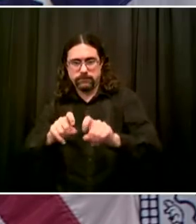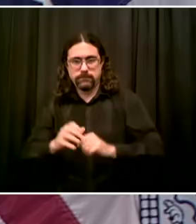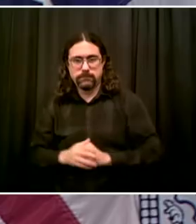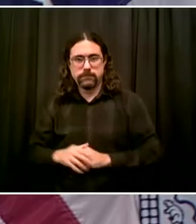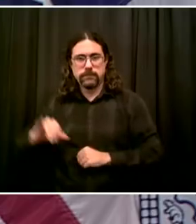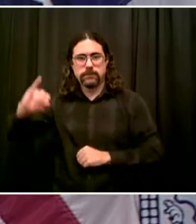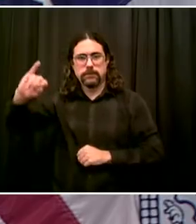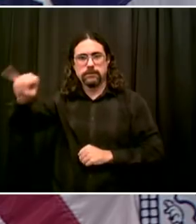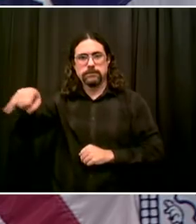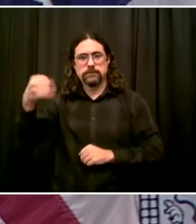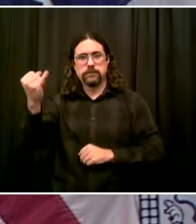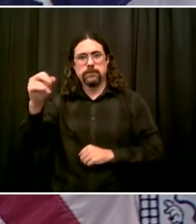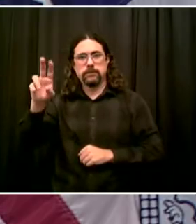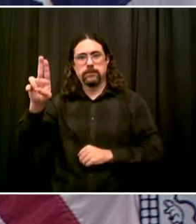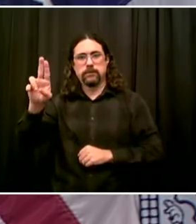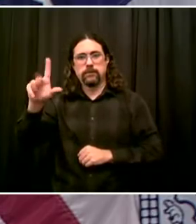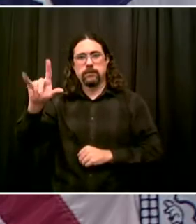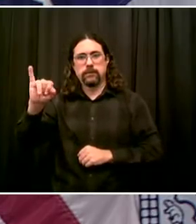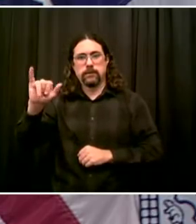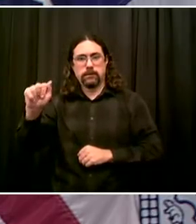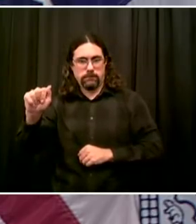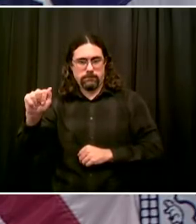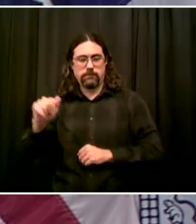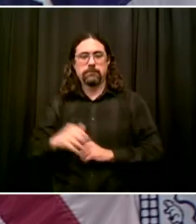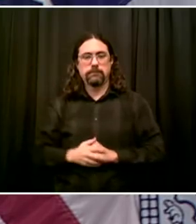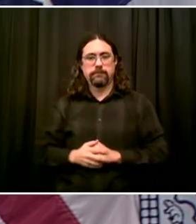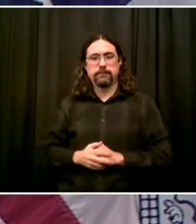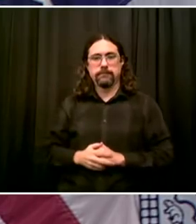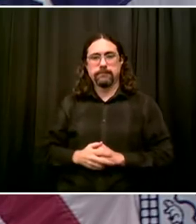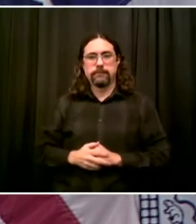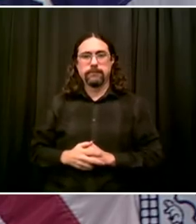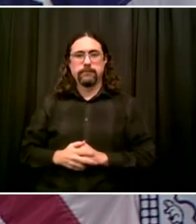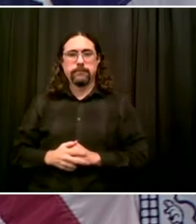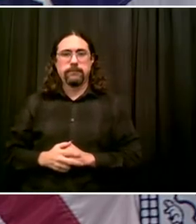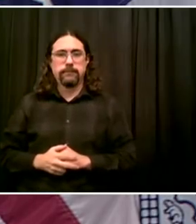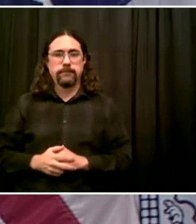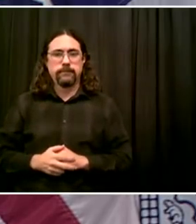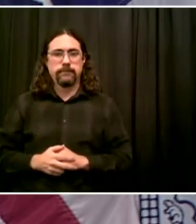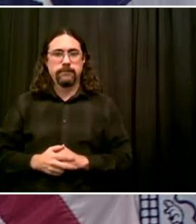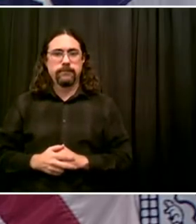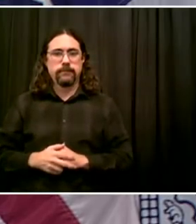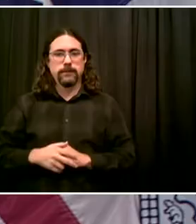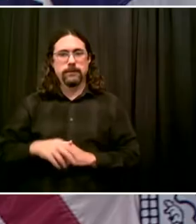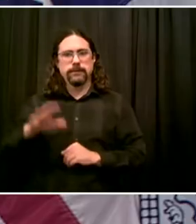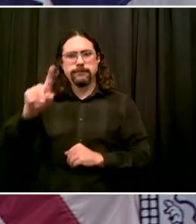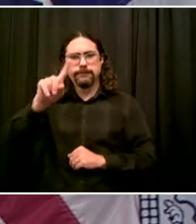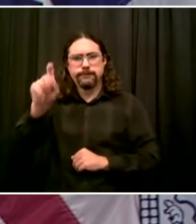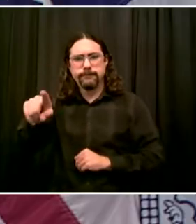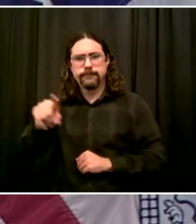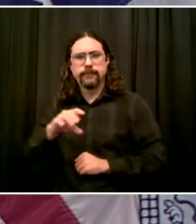COTUNEERTRRROISM IN T HENYD PIS TAKING A HIT GIVEN THERE IS AN ONGOING